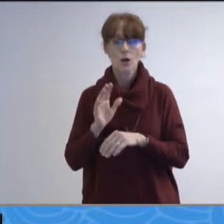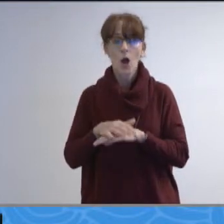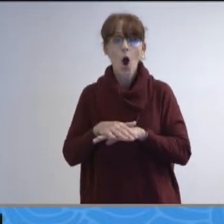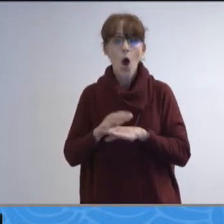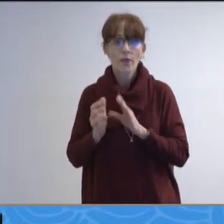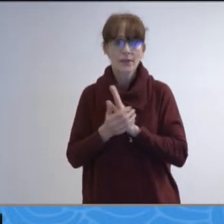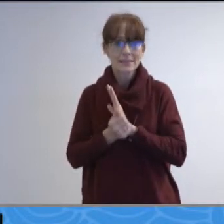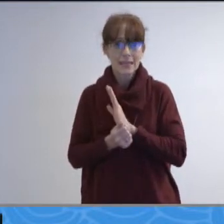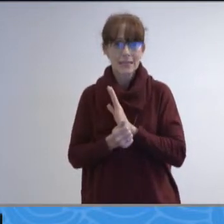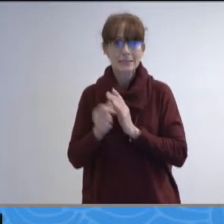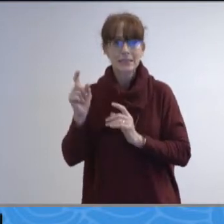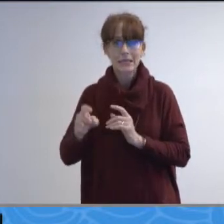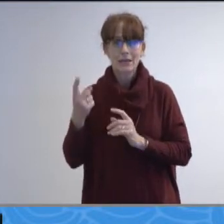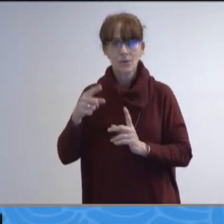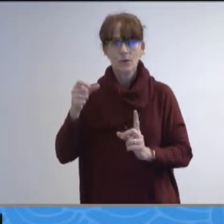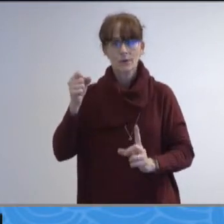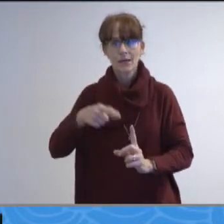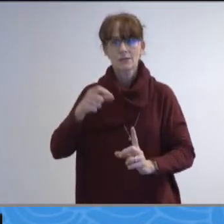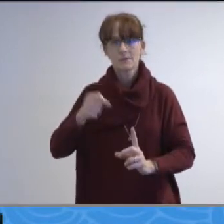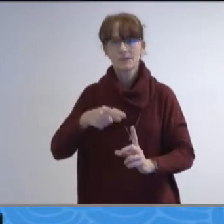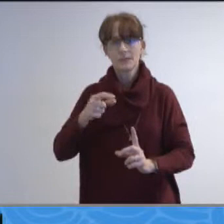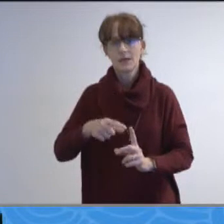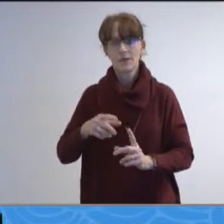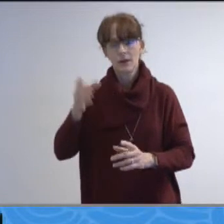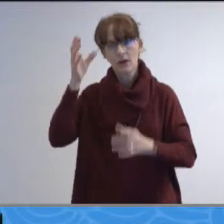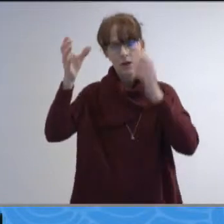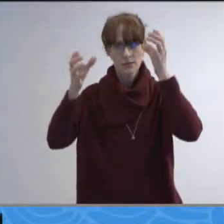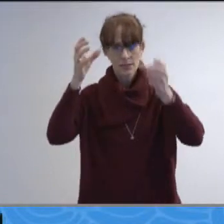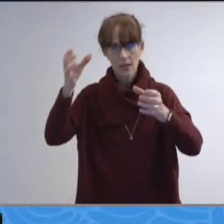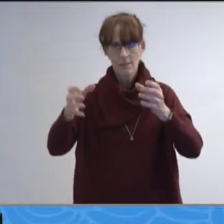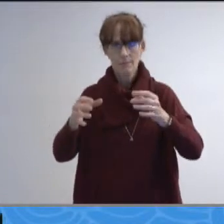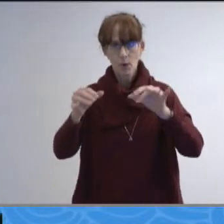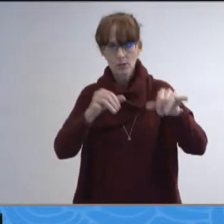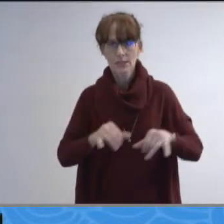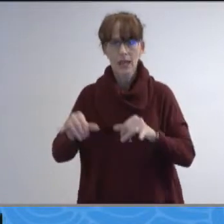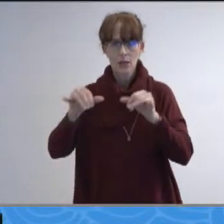that they need for that specific concept or standard.